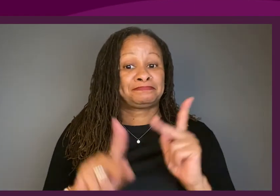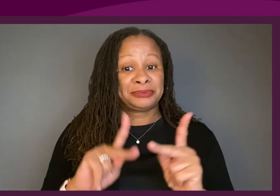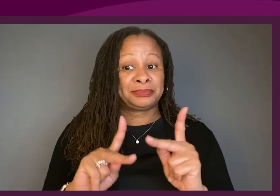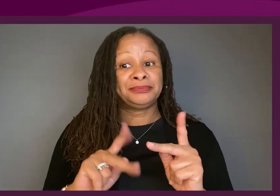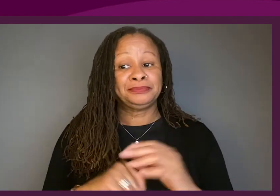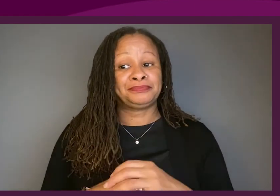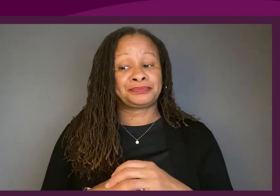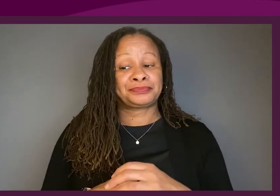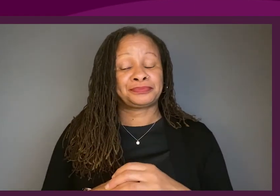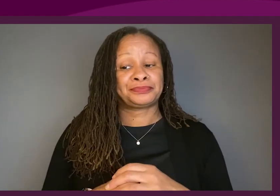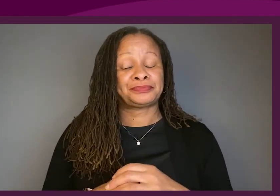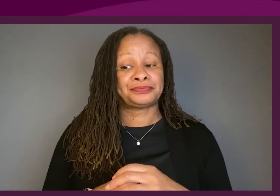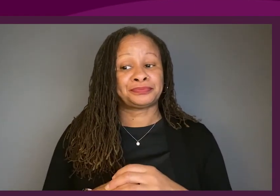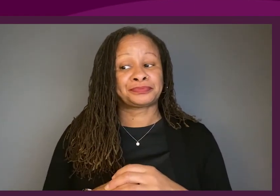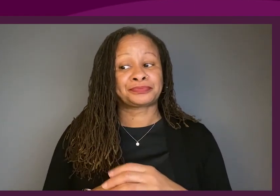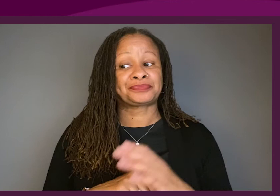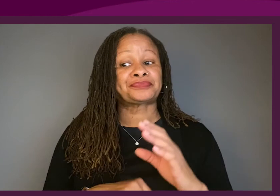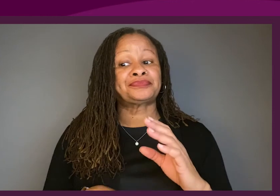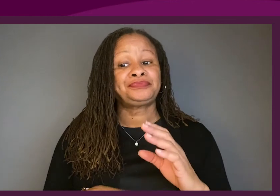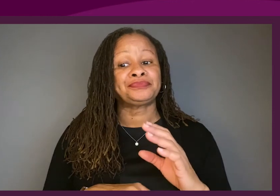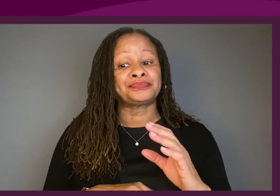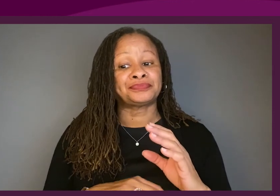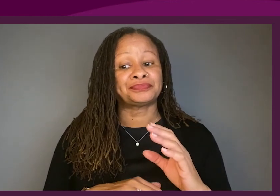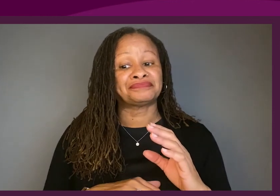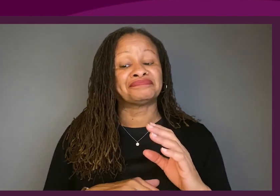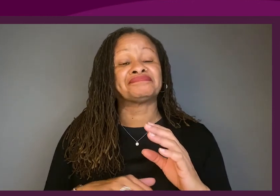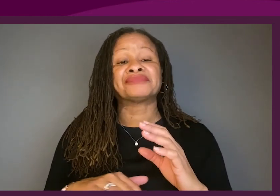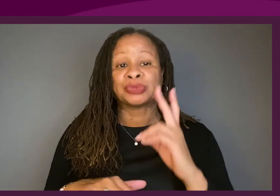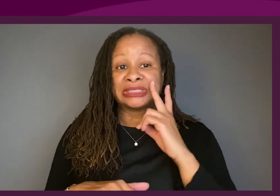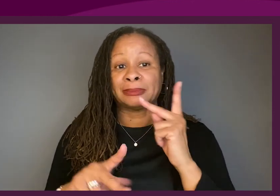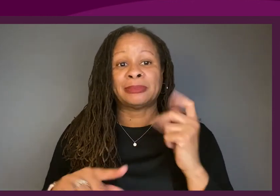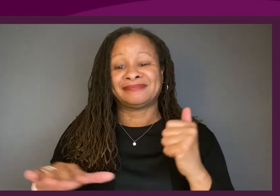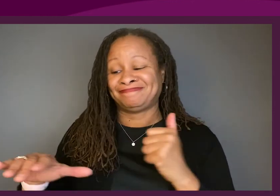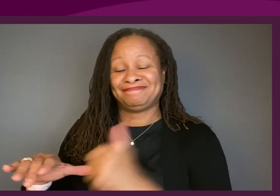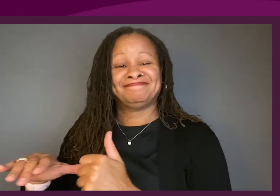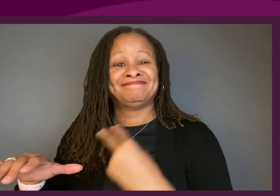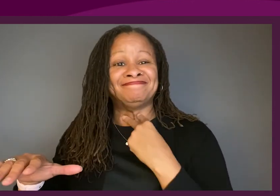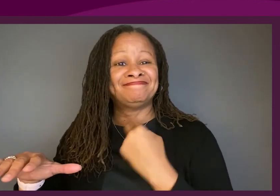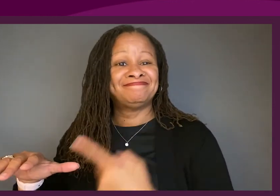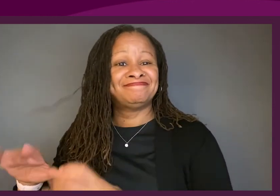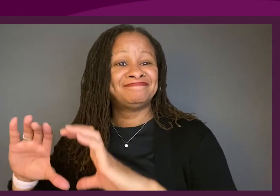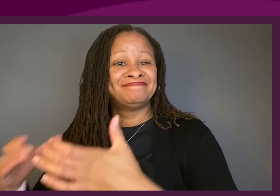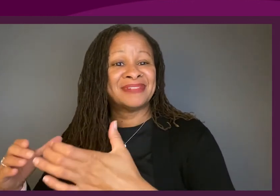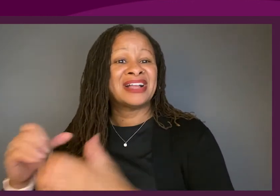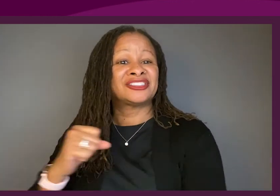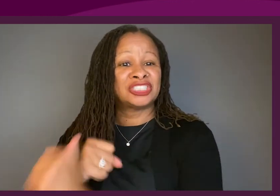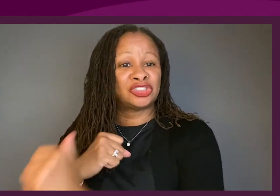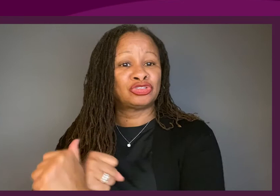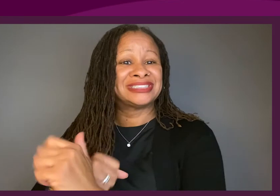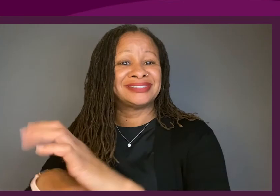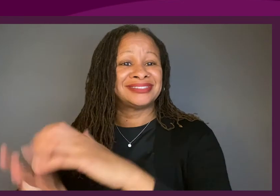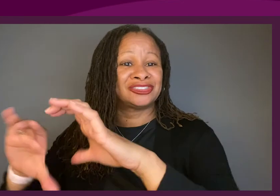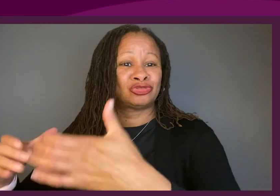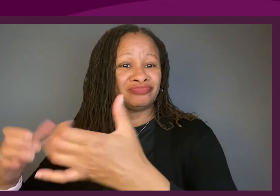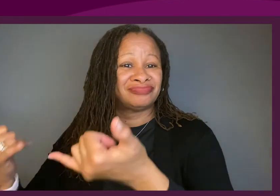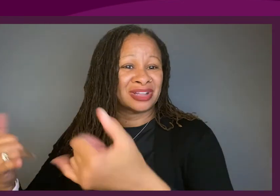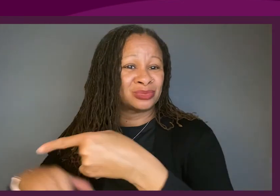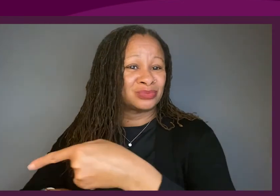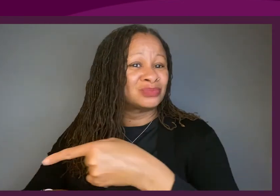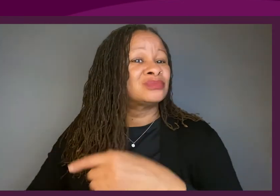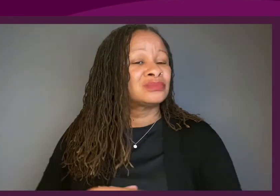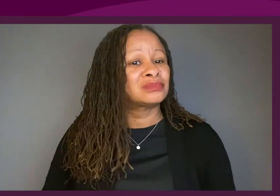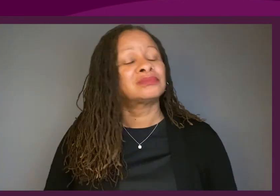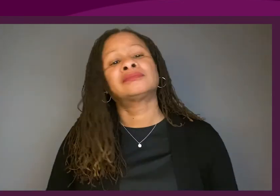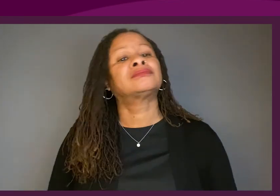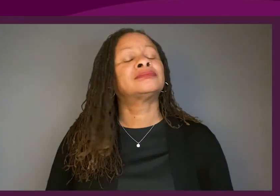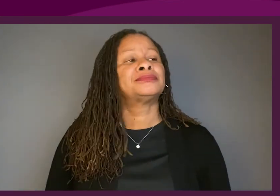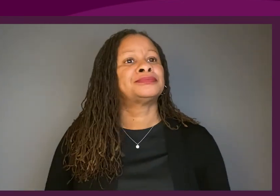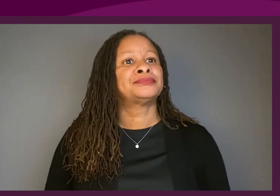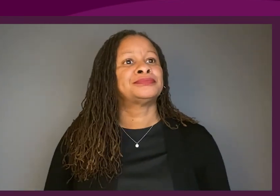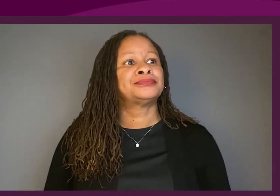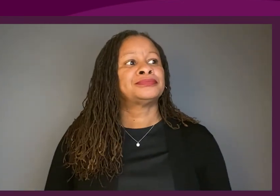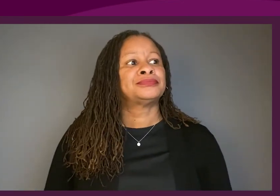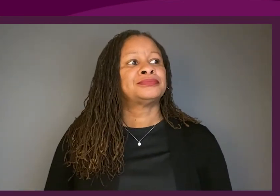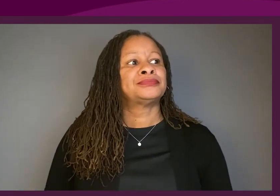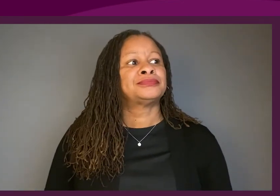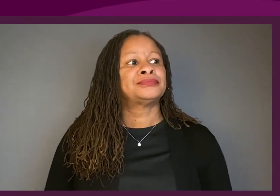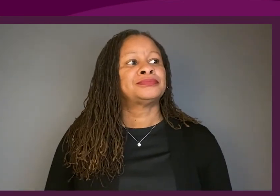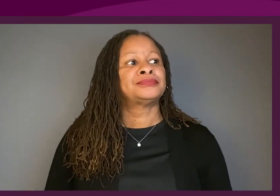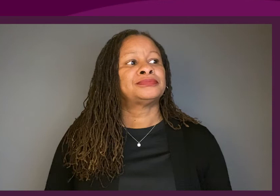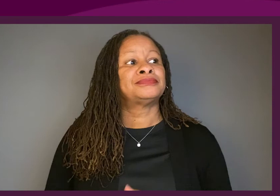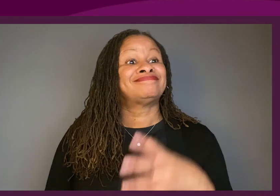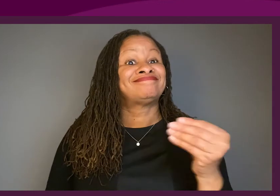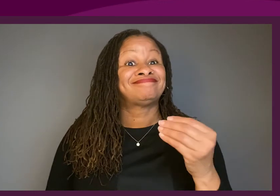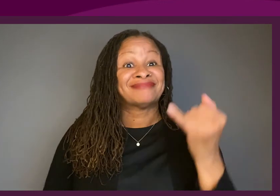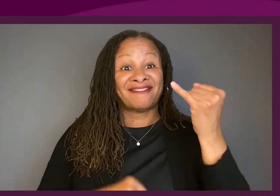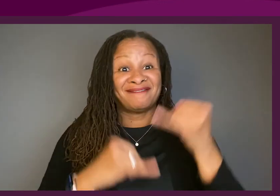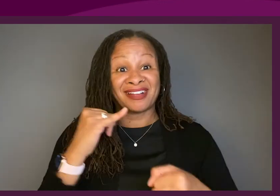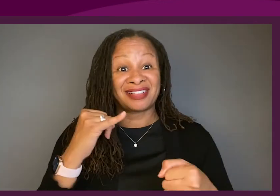Finally, it is of the utmost importance that we move beyond these as disability rights